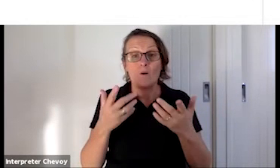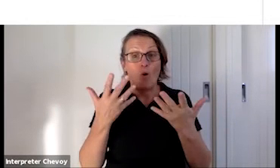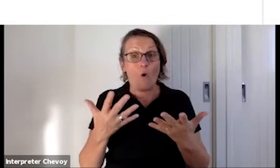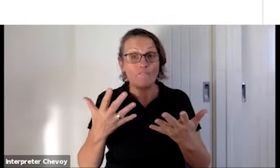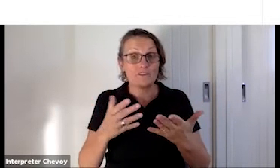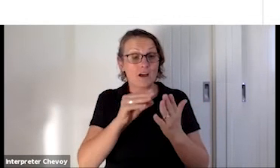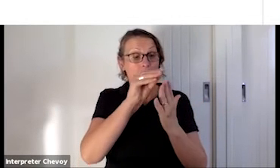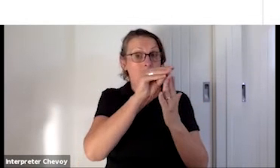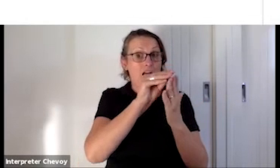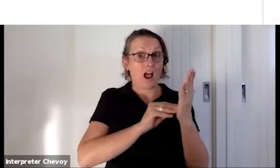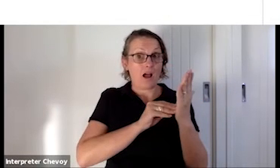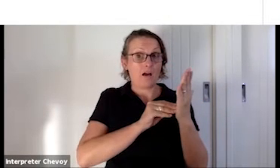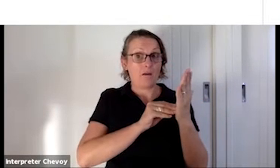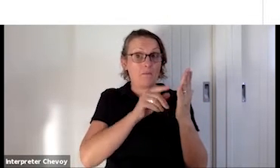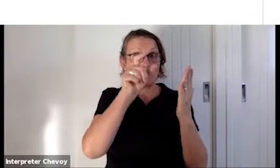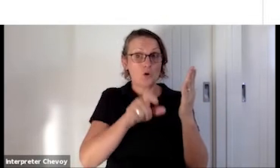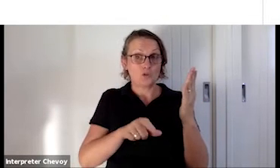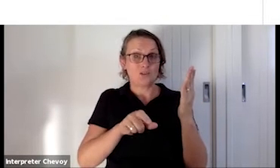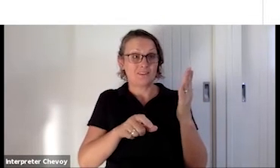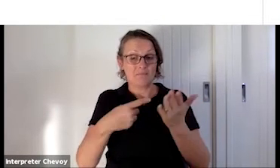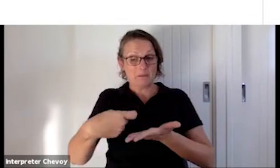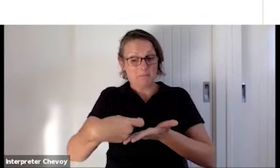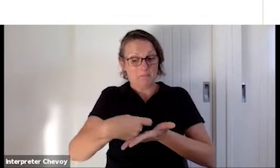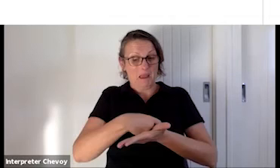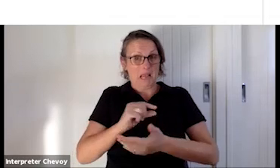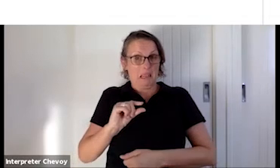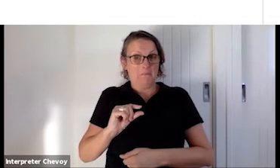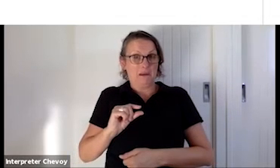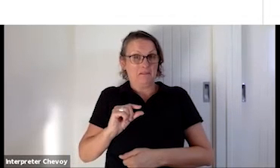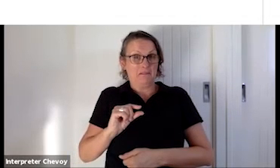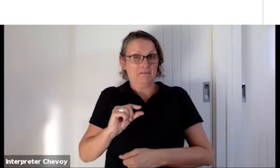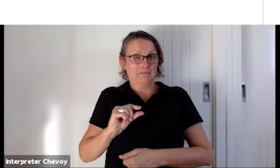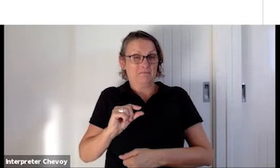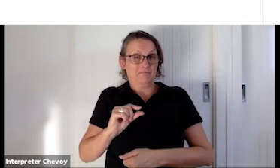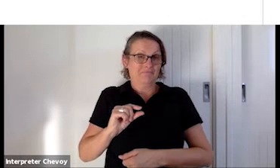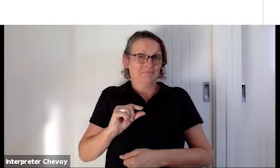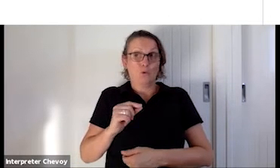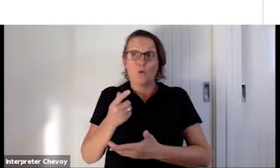to undercut the rate they give to themselves or discount the rate they're paying to other people,